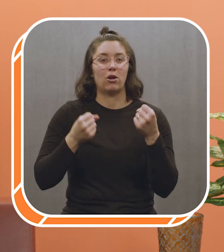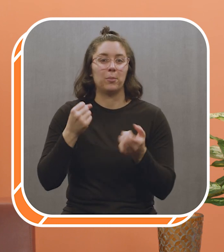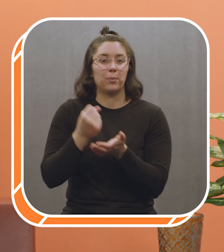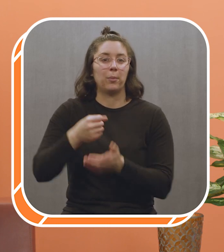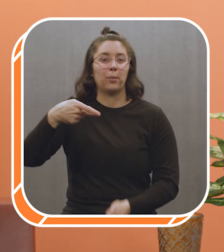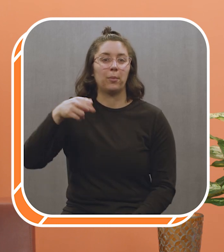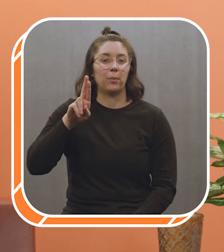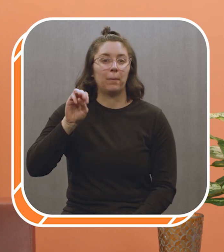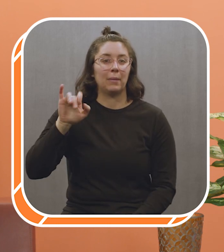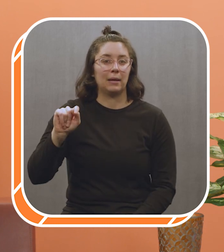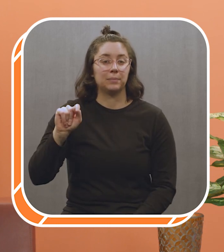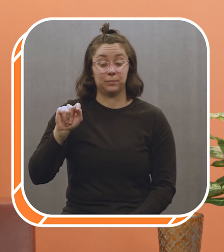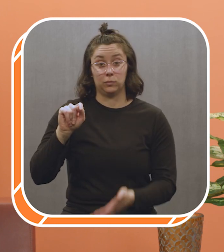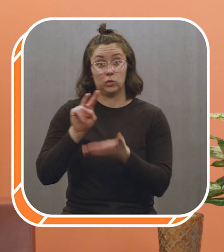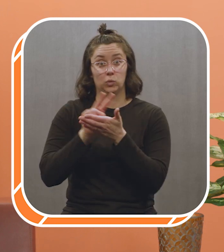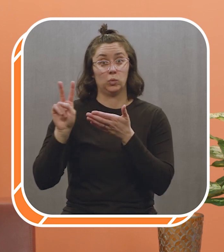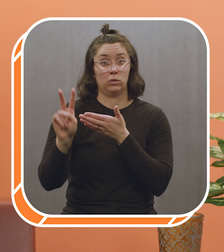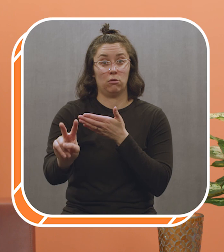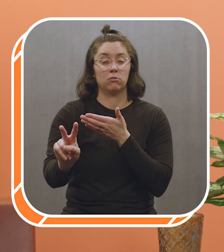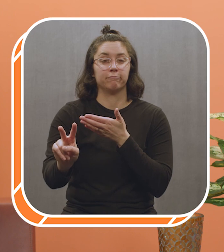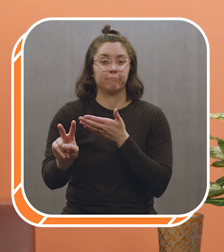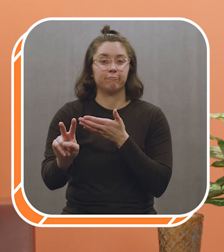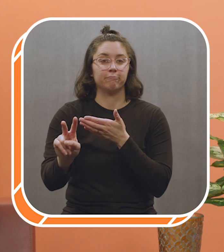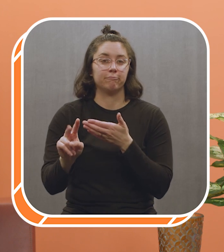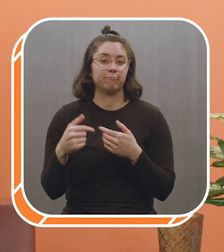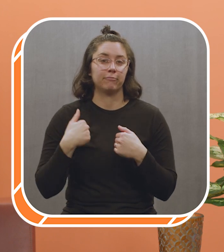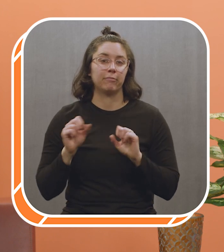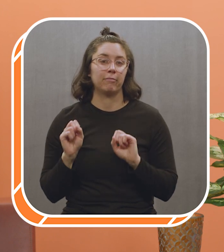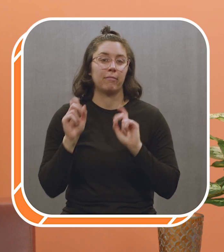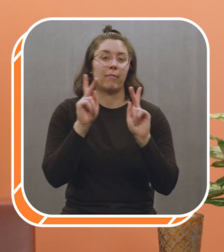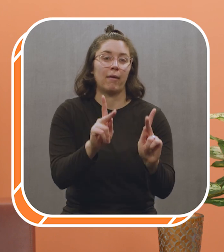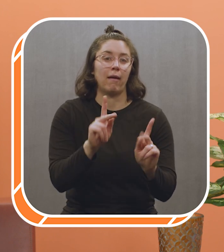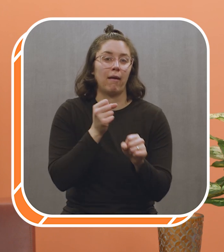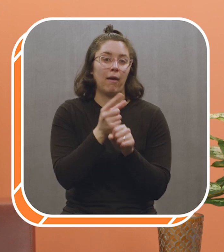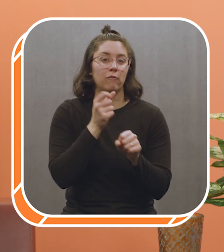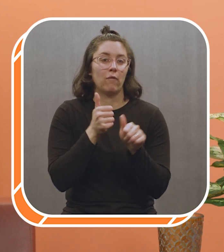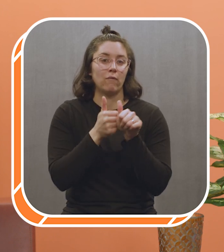And two weeks after that, I had gone back for an annual follow up